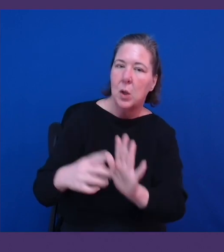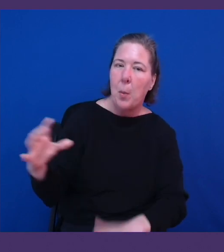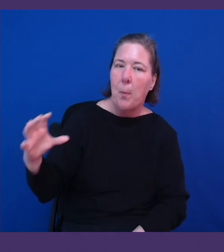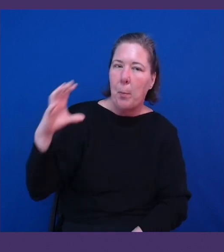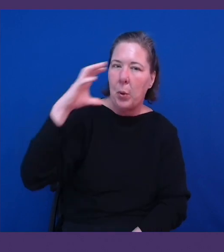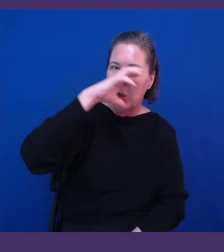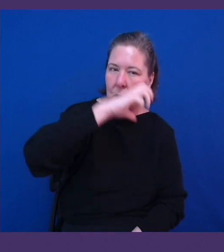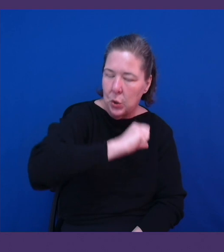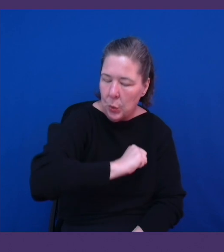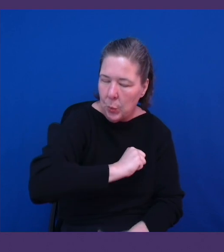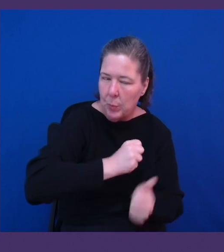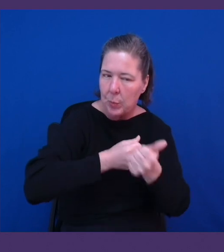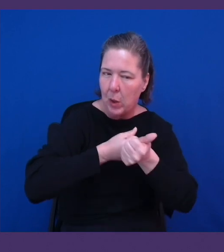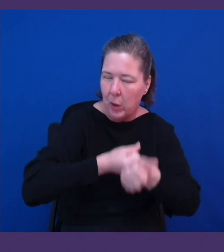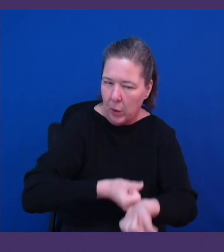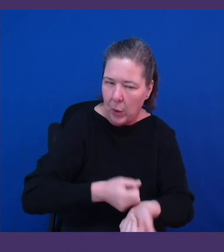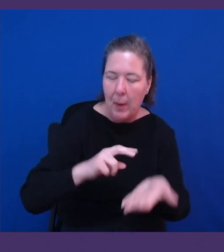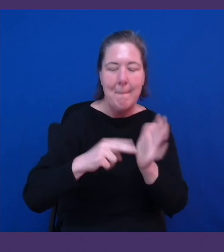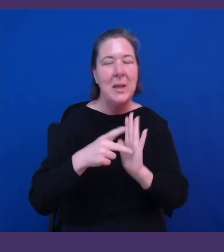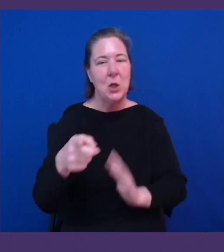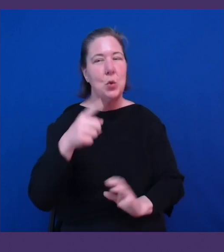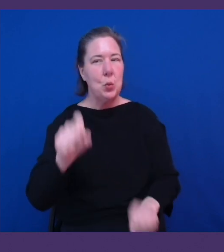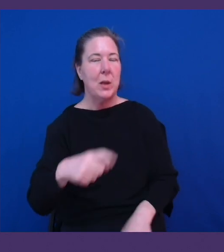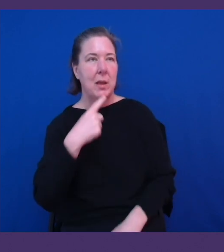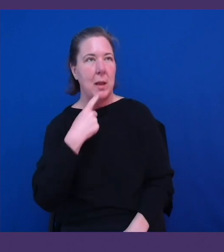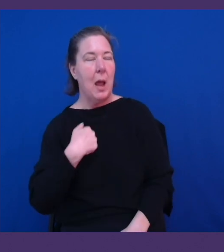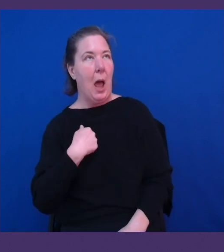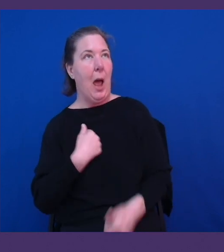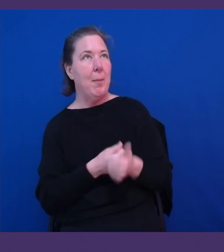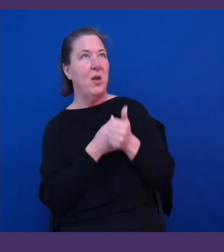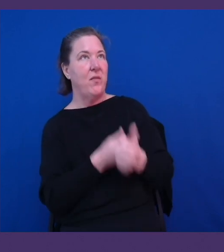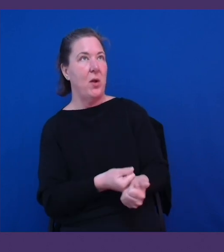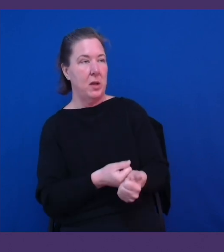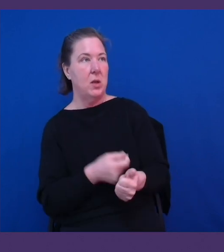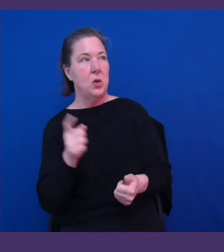In other words, you could say, "I am conforming to the relevant sections of the EAA